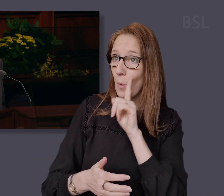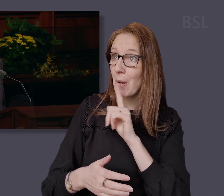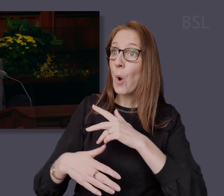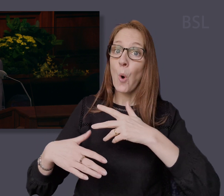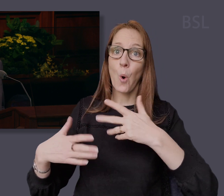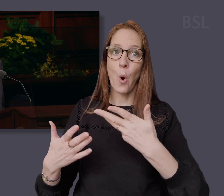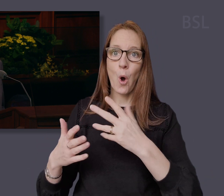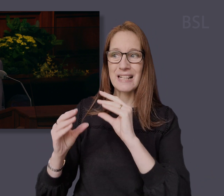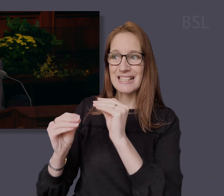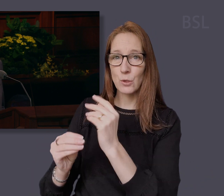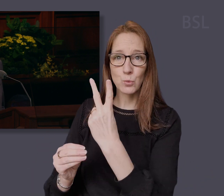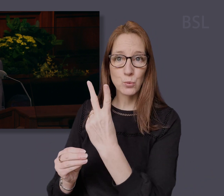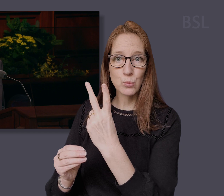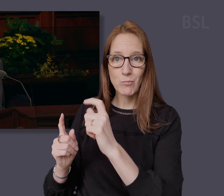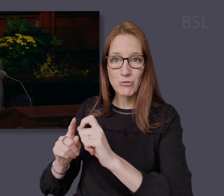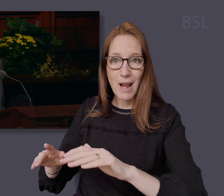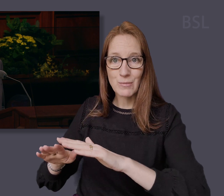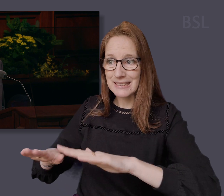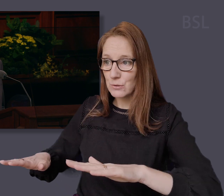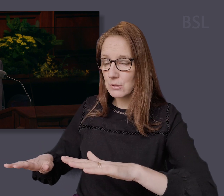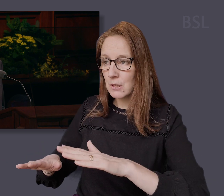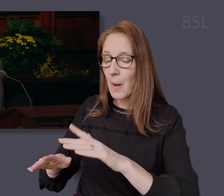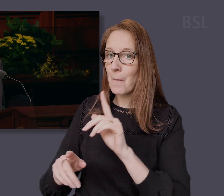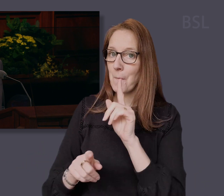or a teacher to 2 Primary children,